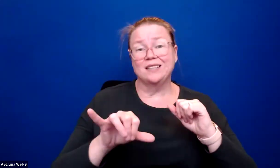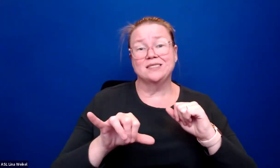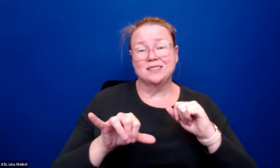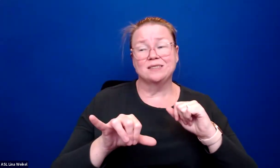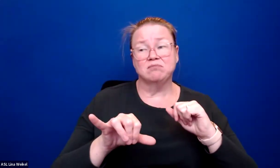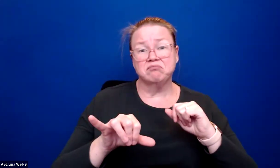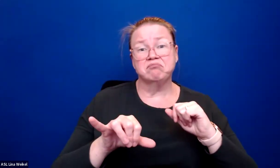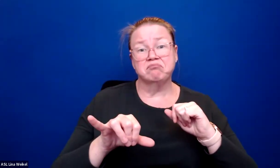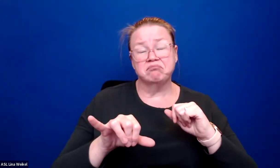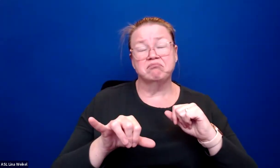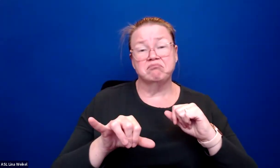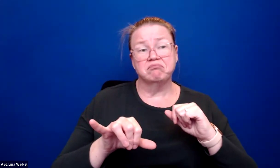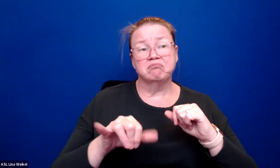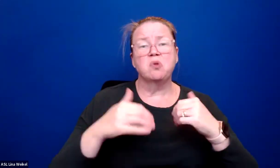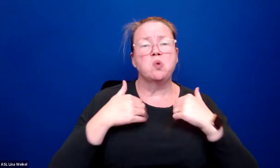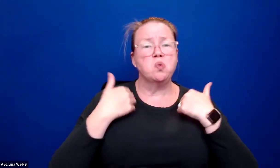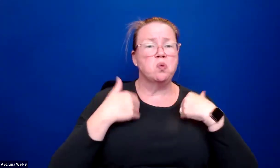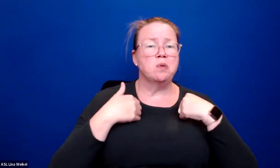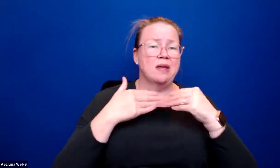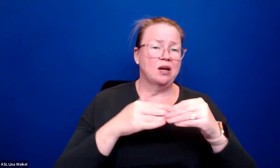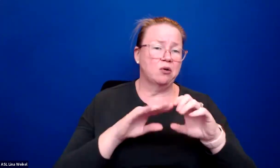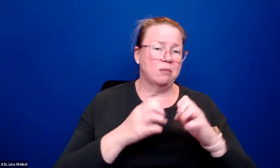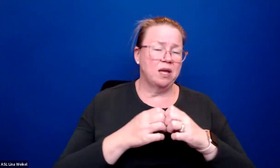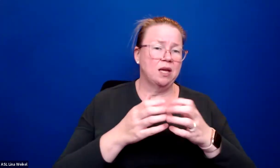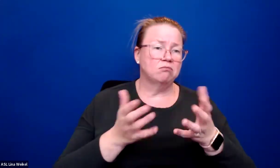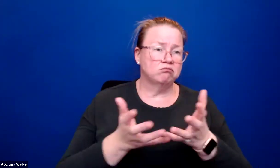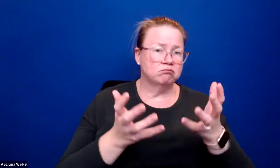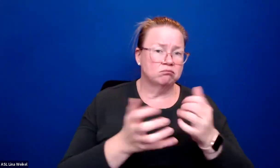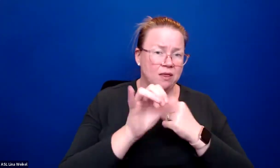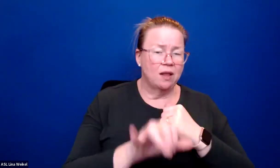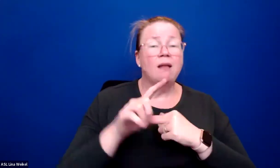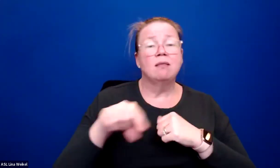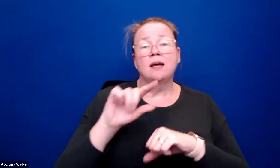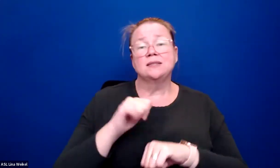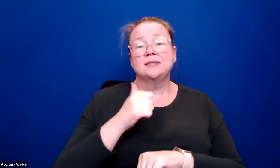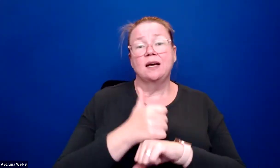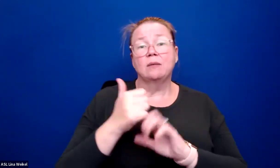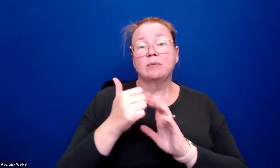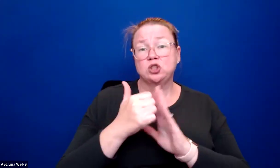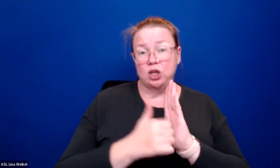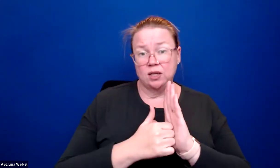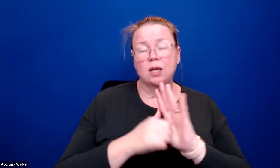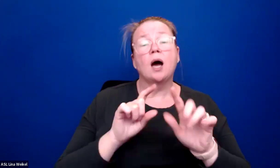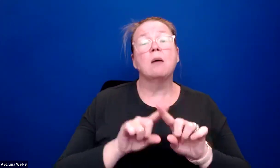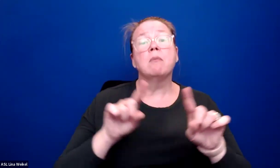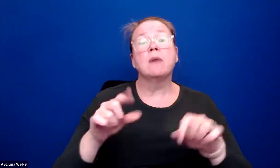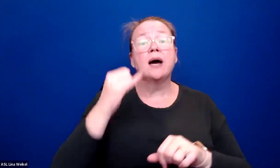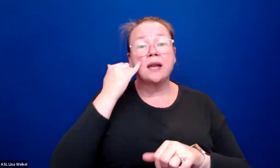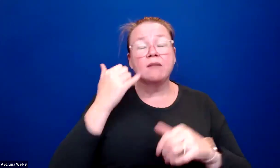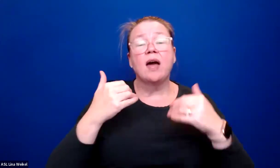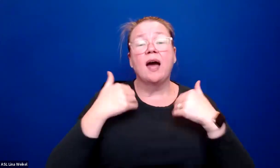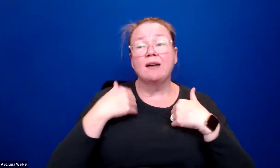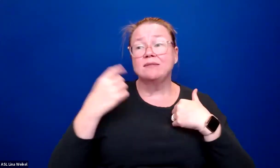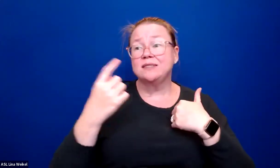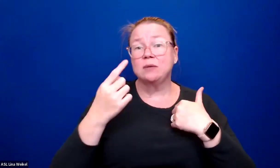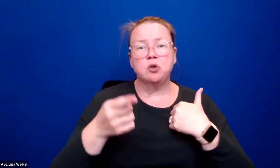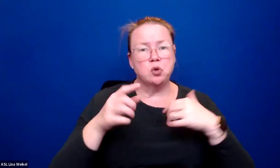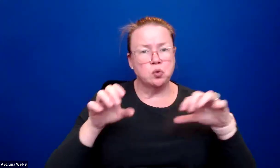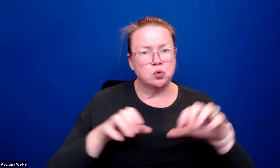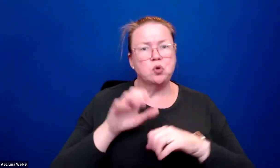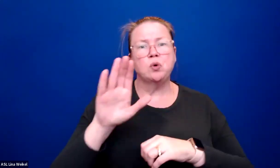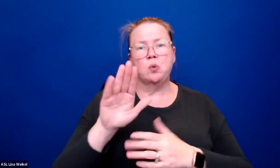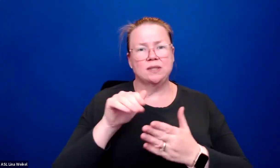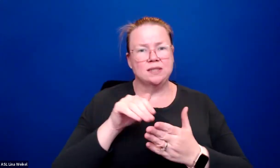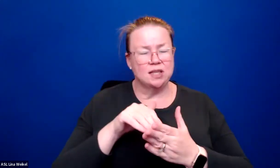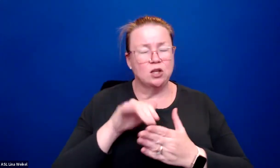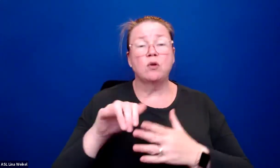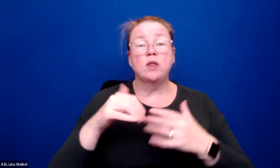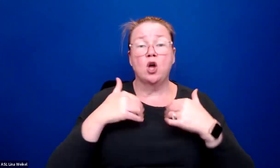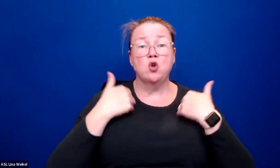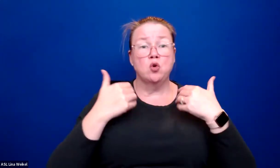Elissa w/ APRIL: you steering committee drives that, and it's it's they put together the agenda. But if you have something that you're doing at your center, that is youth oriented.